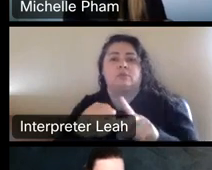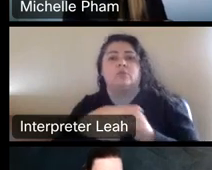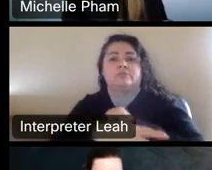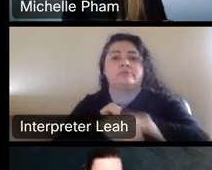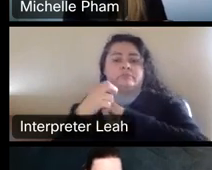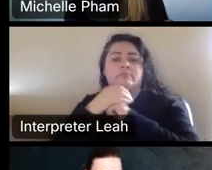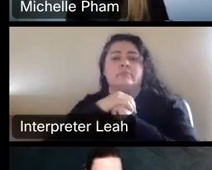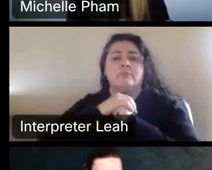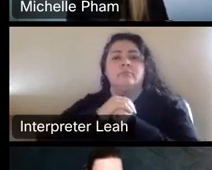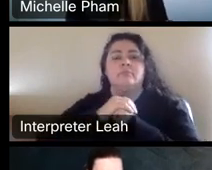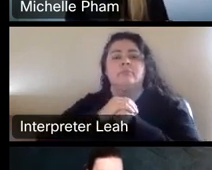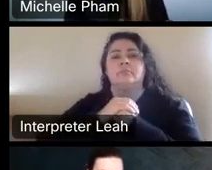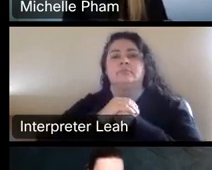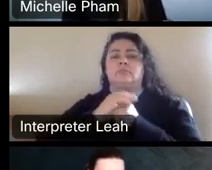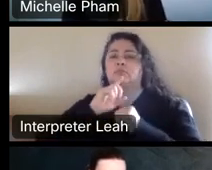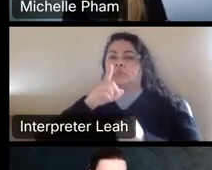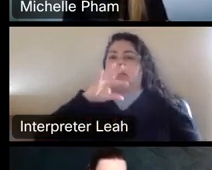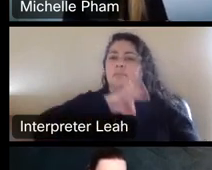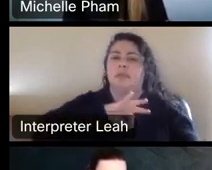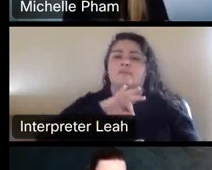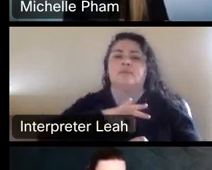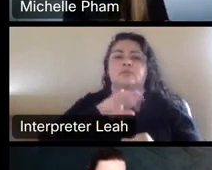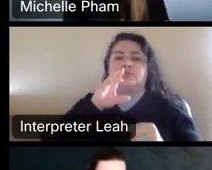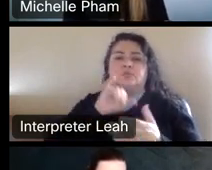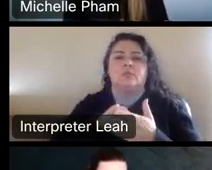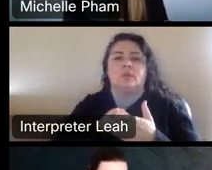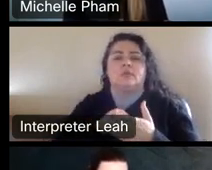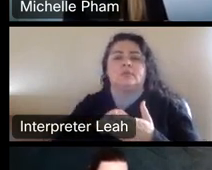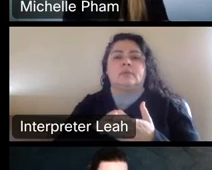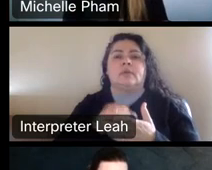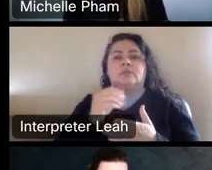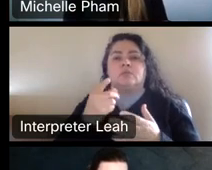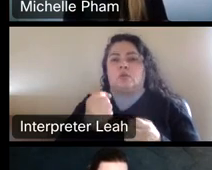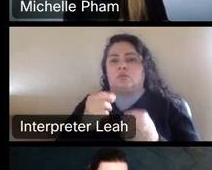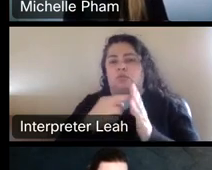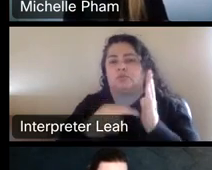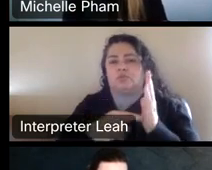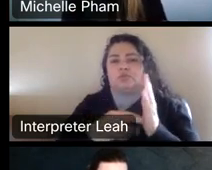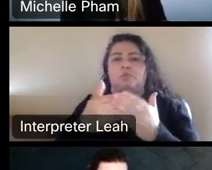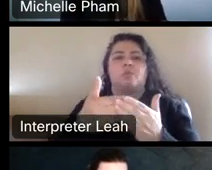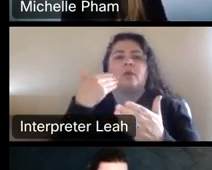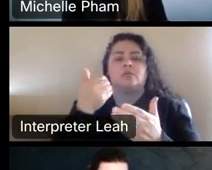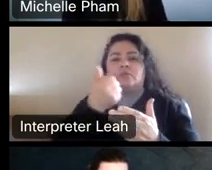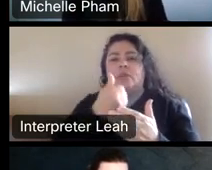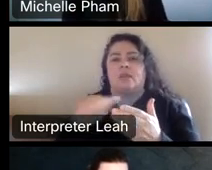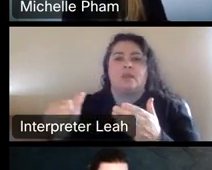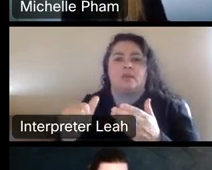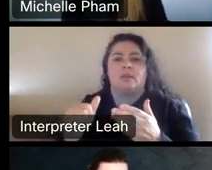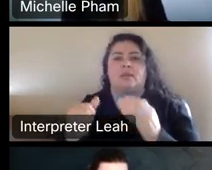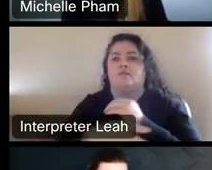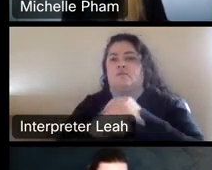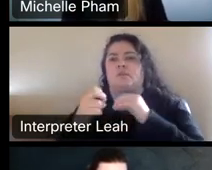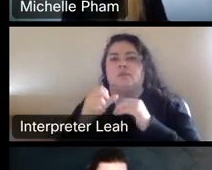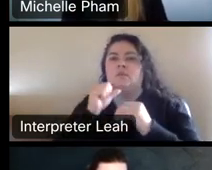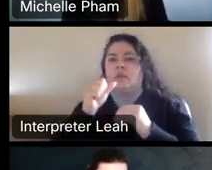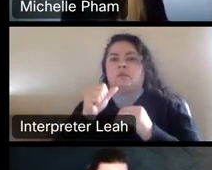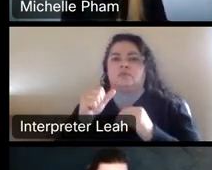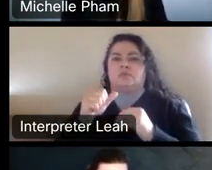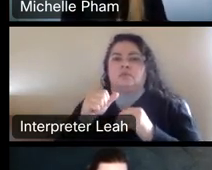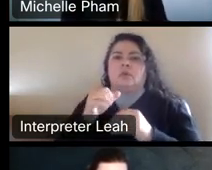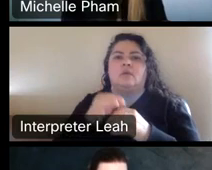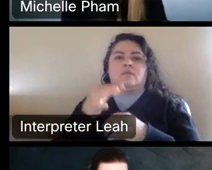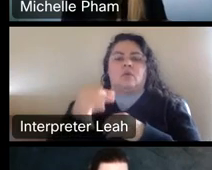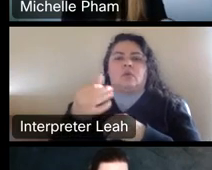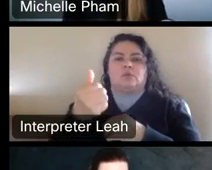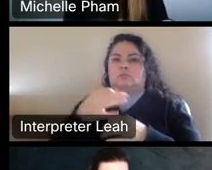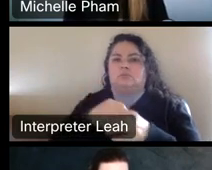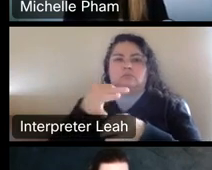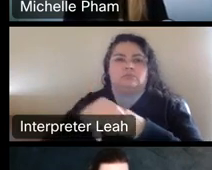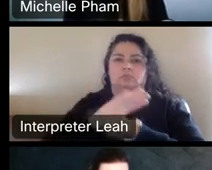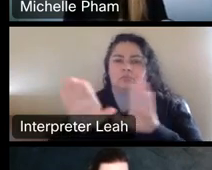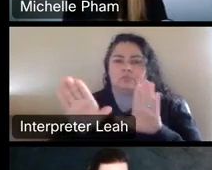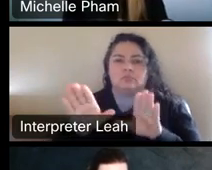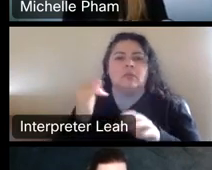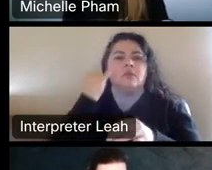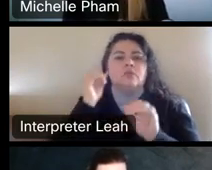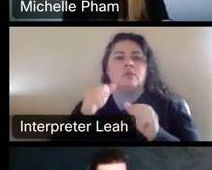It's, it's really beneficial to do that and you want to register it prior to any enrichment, not to avoid any further delay and then you also, if you can prove infringement,